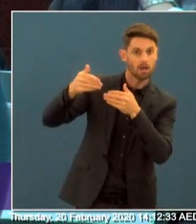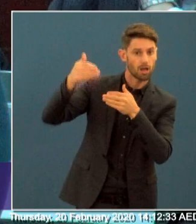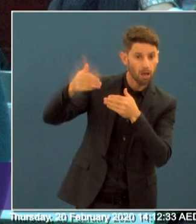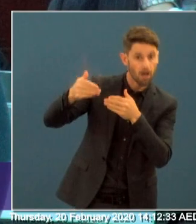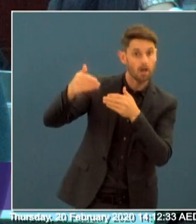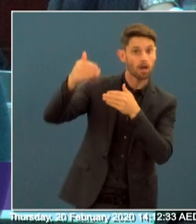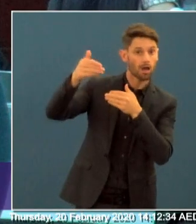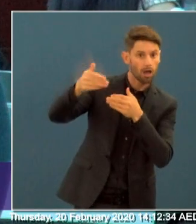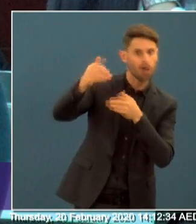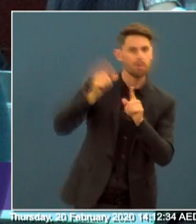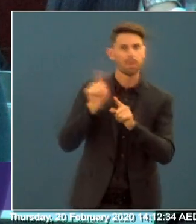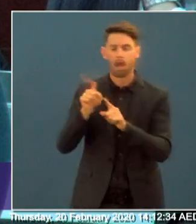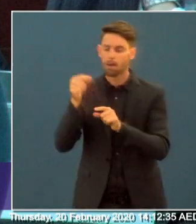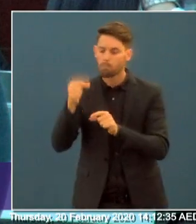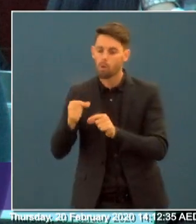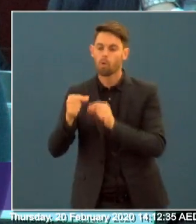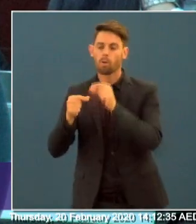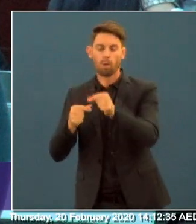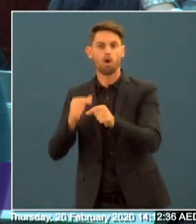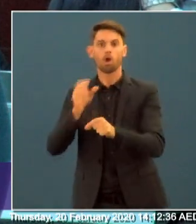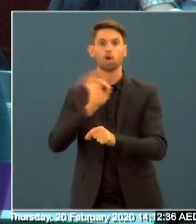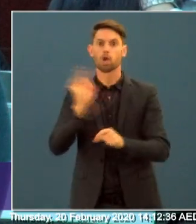those initiatives might be implemented.